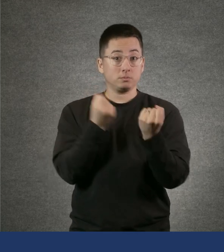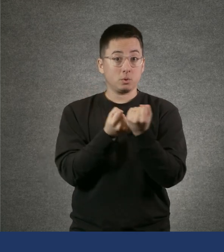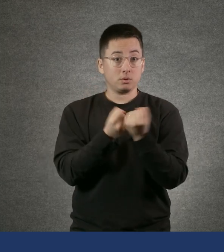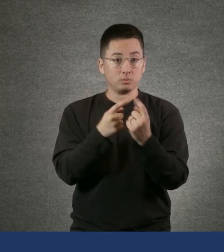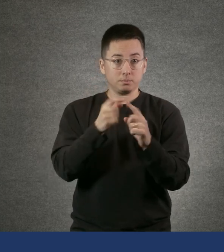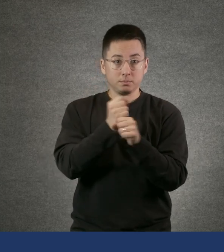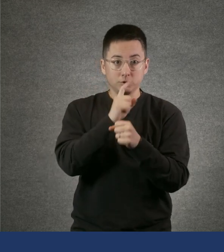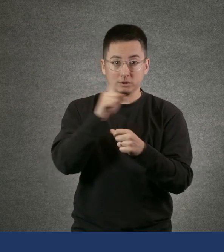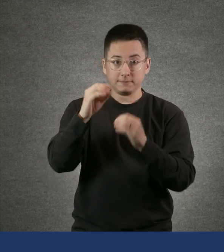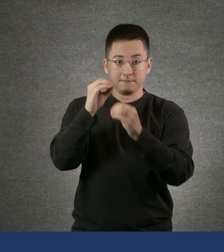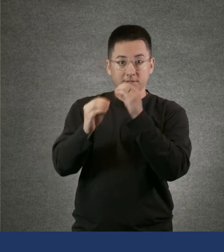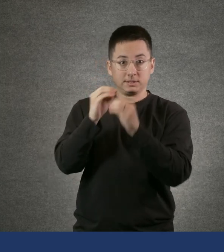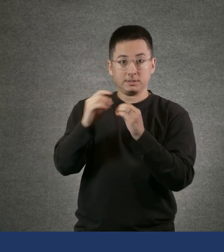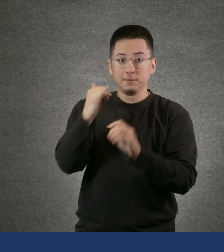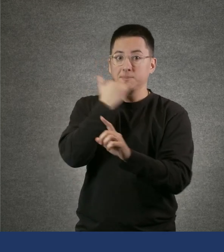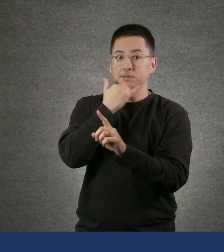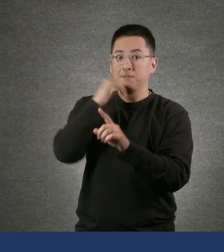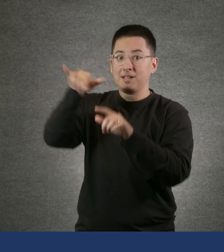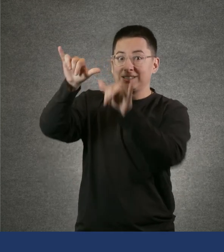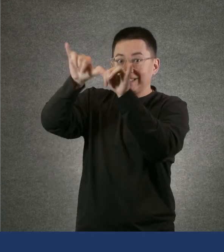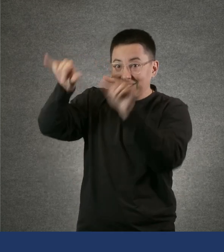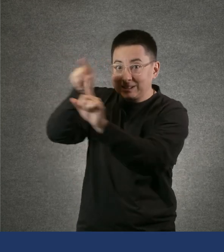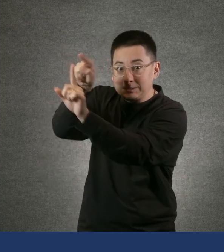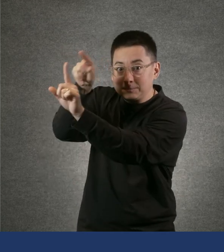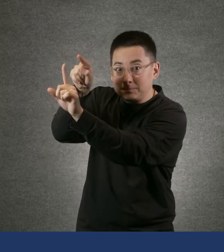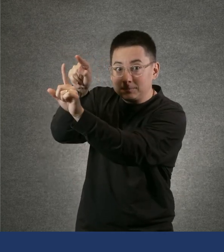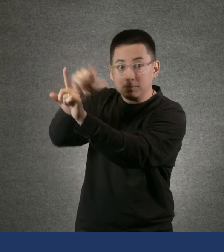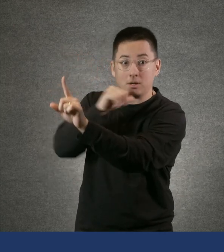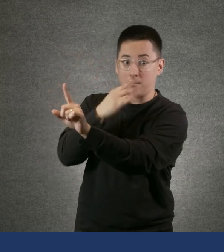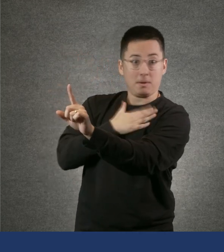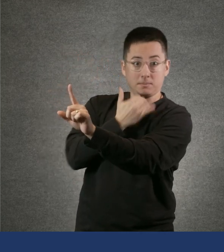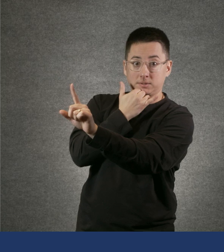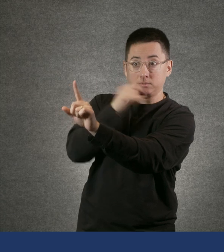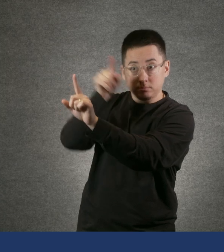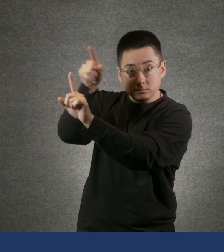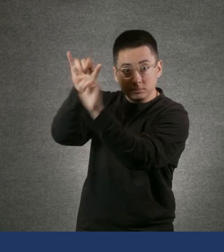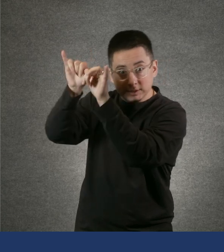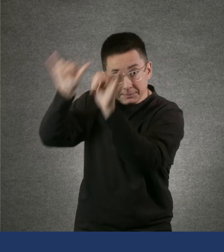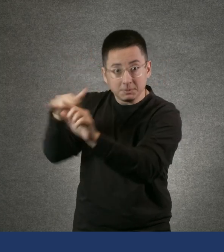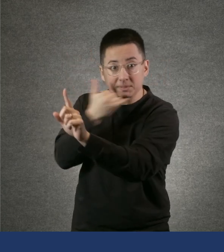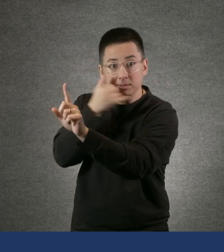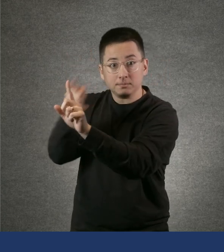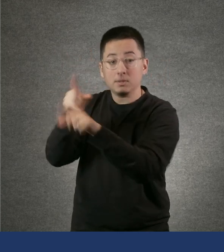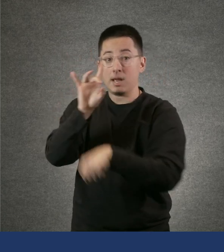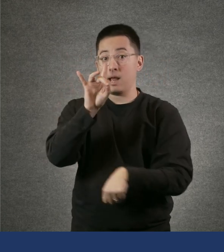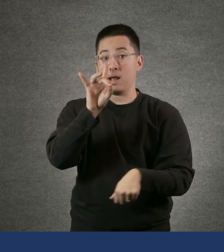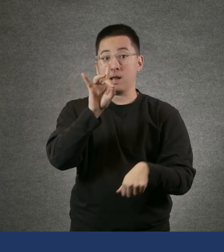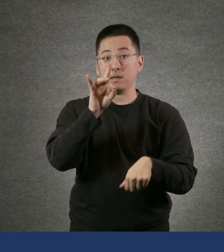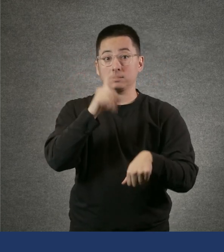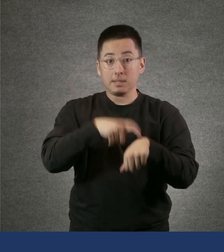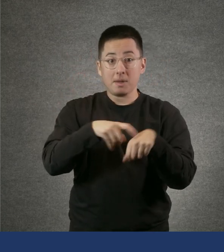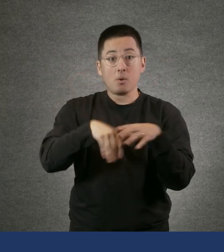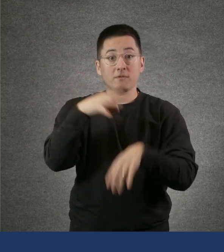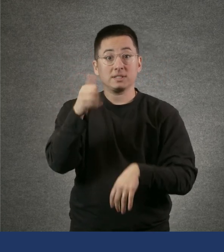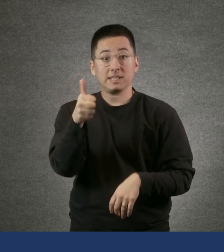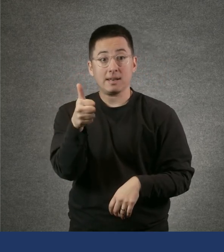to reach out to Ramsey County Human Services for assistance to rectify the mistake the system made.